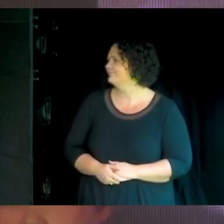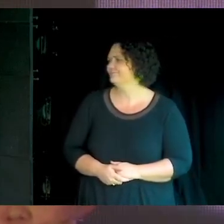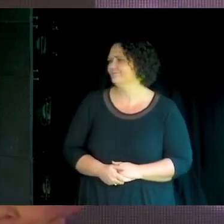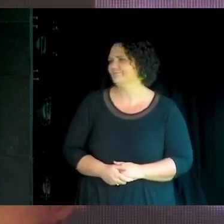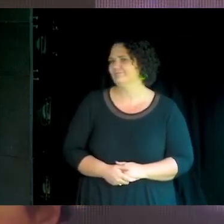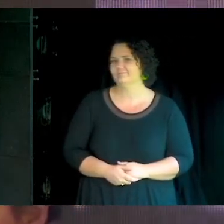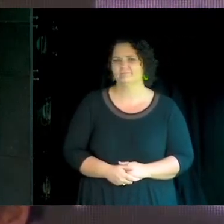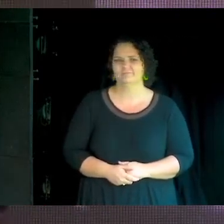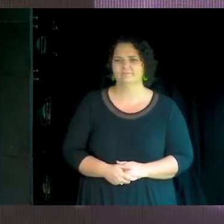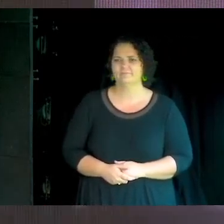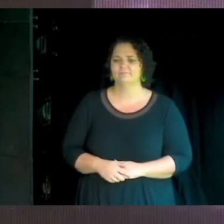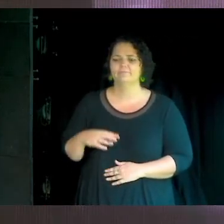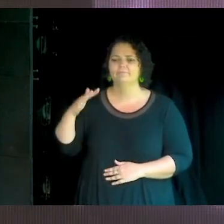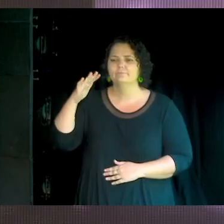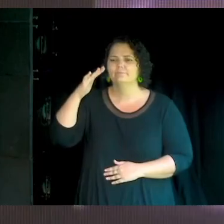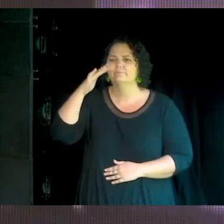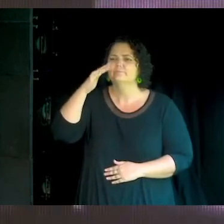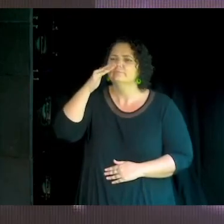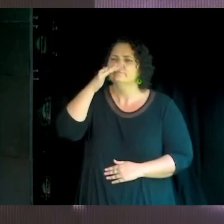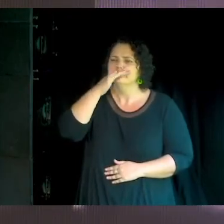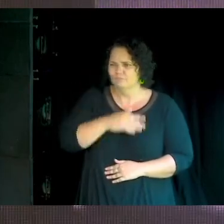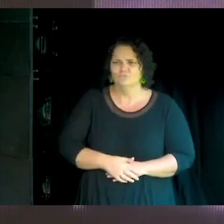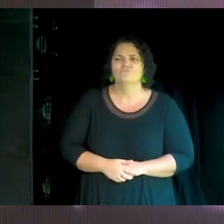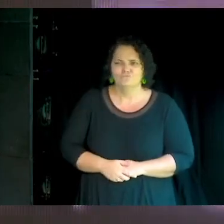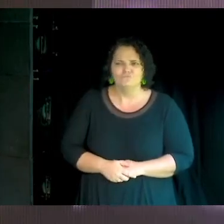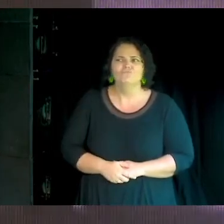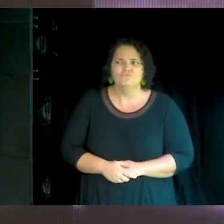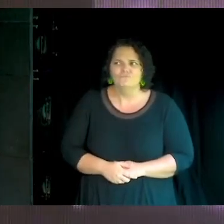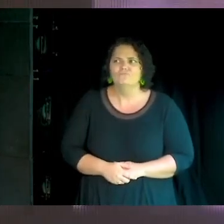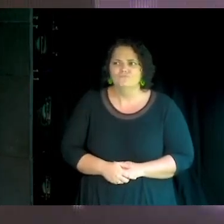so you can smell that at the moment so yes it smells really good so this is only the first part